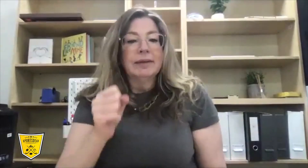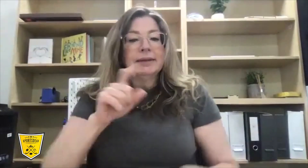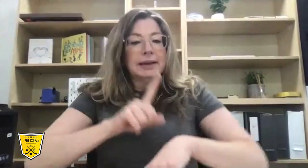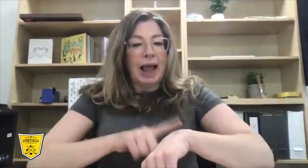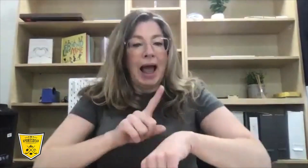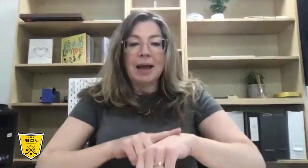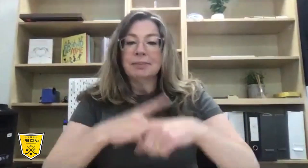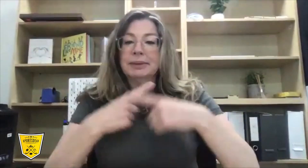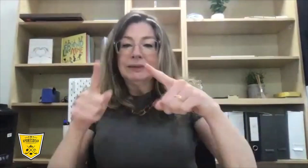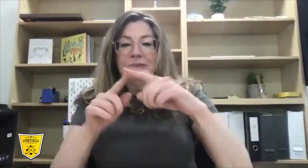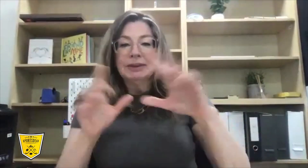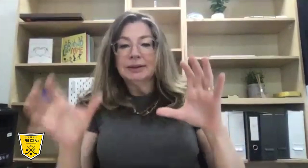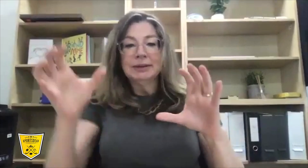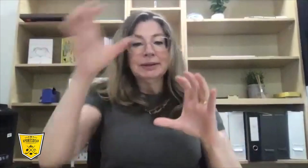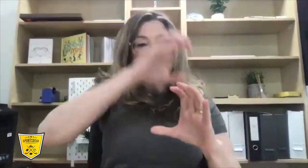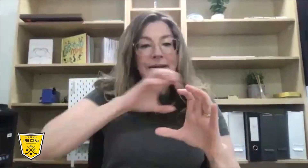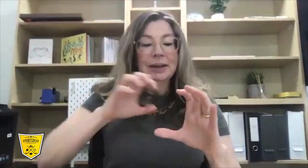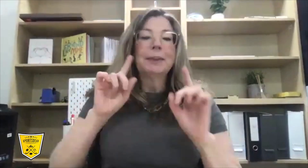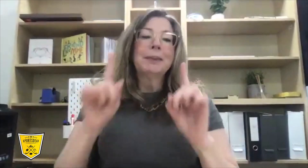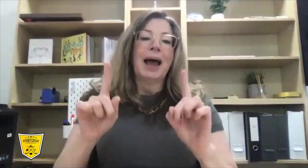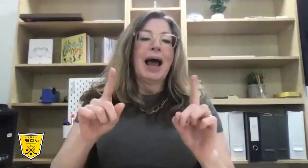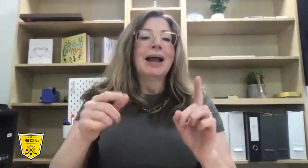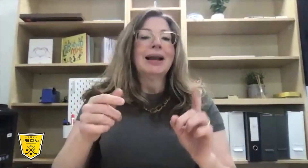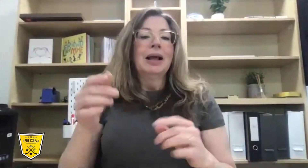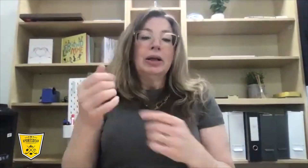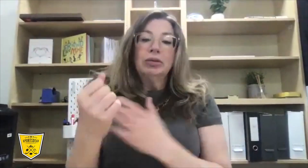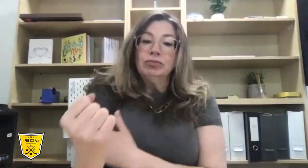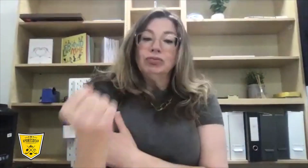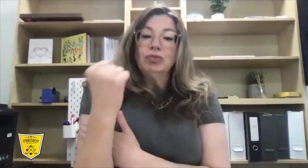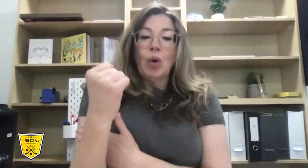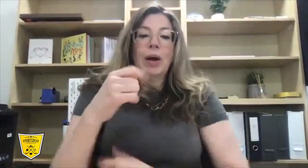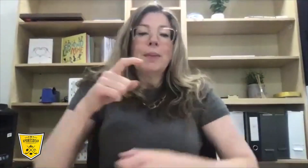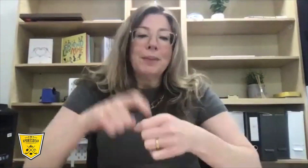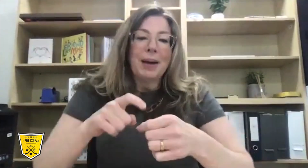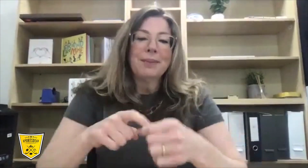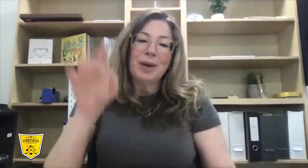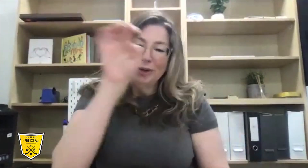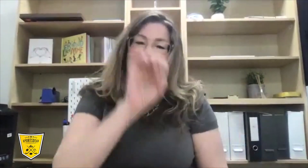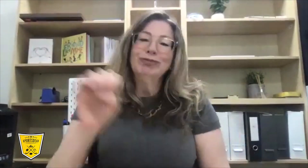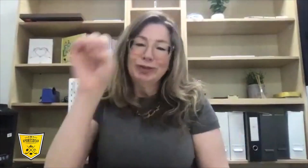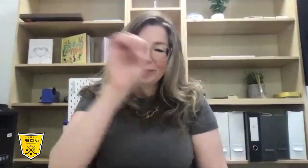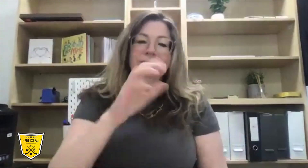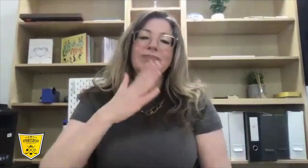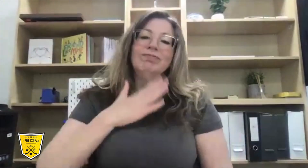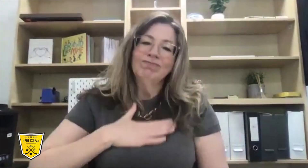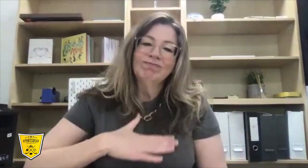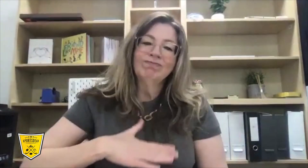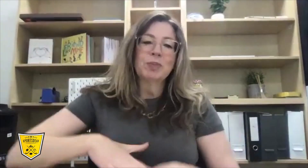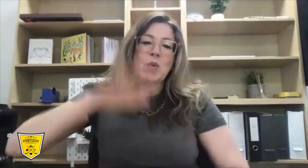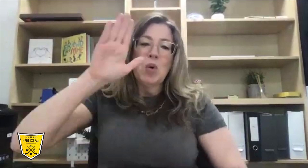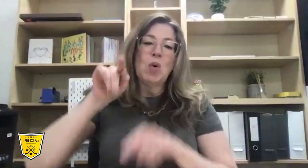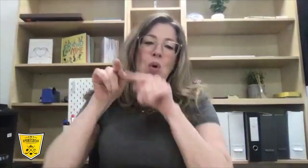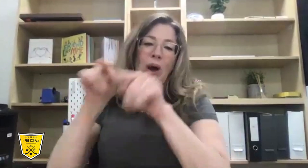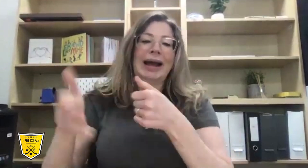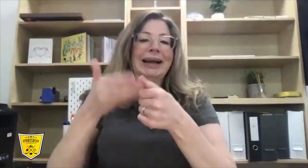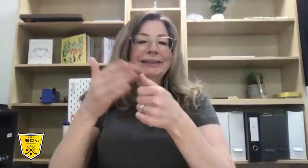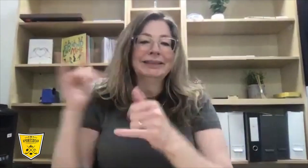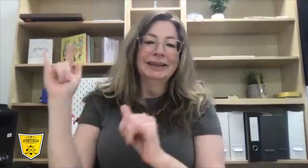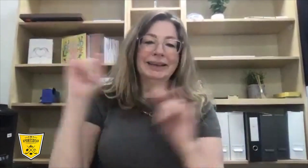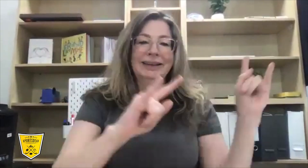and have everything at once, but the strength of our memberships is in Europe who wanted to meet nearby so it would be easier